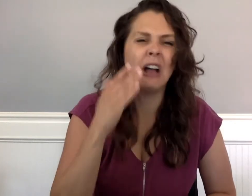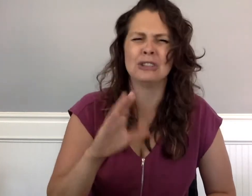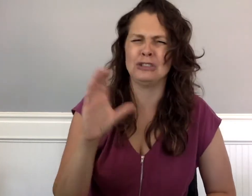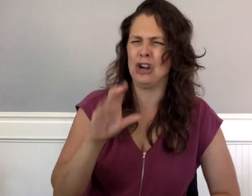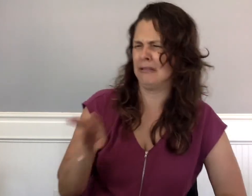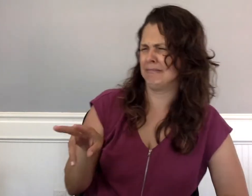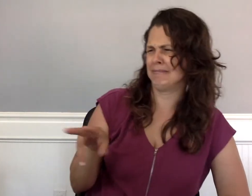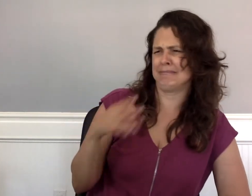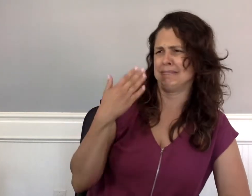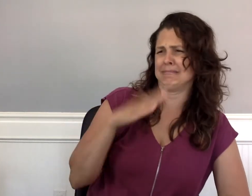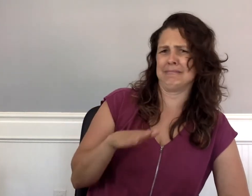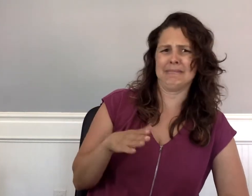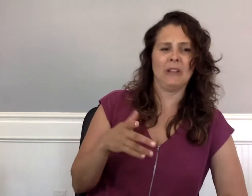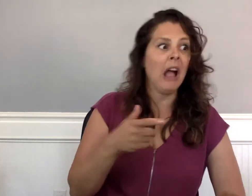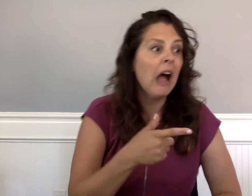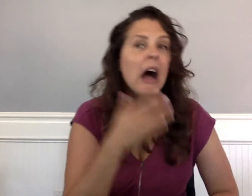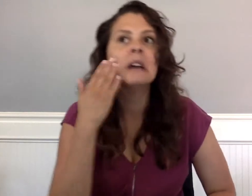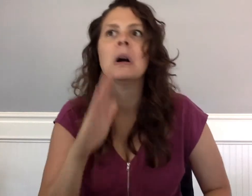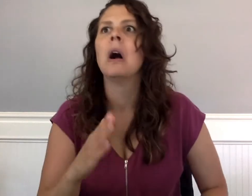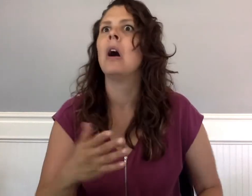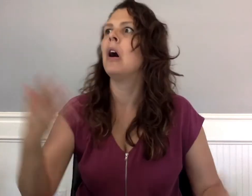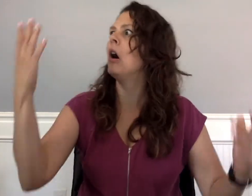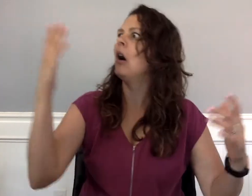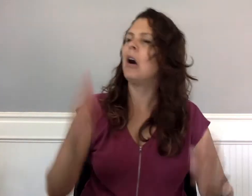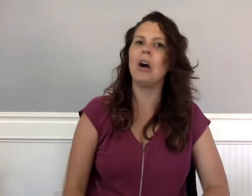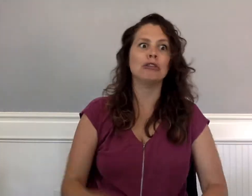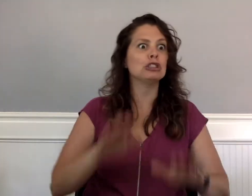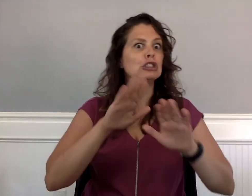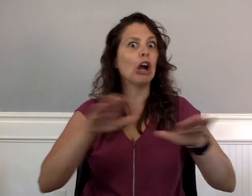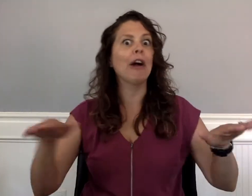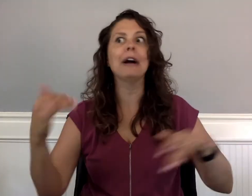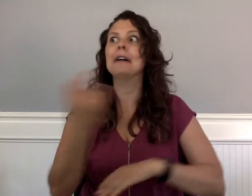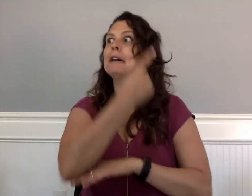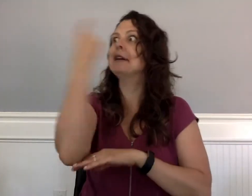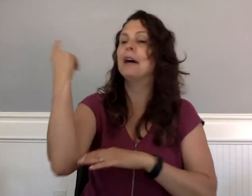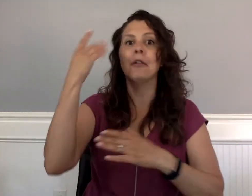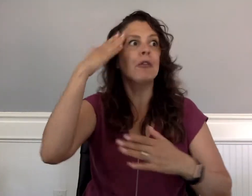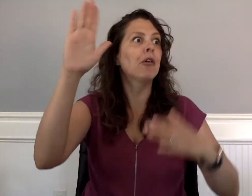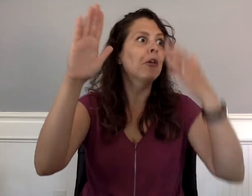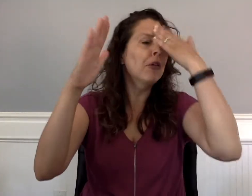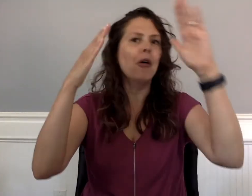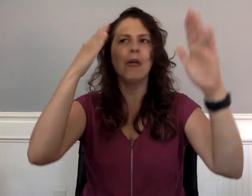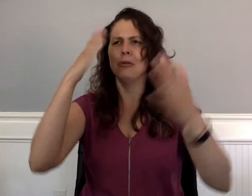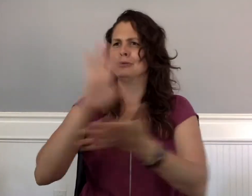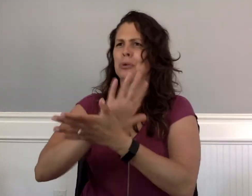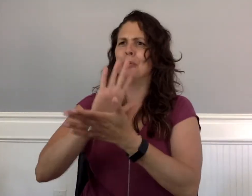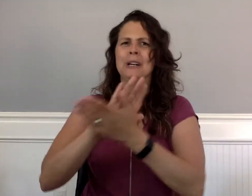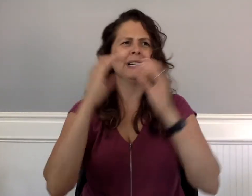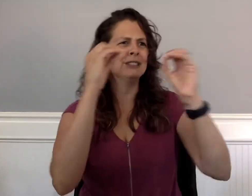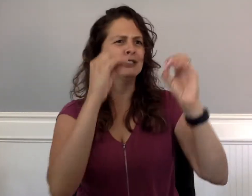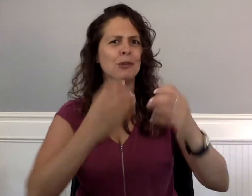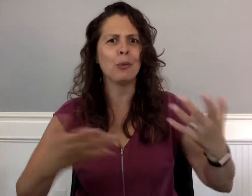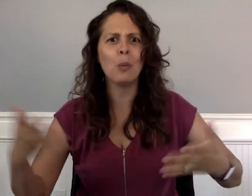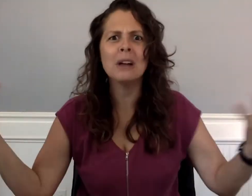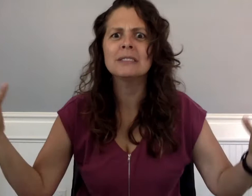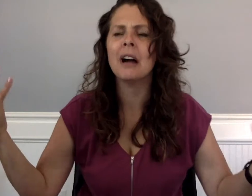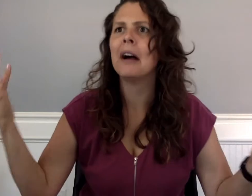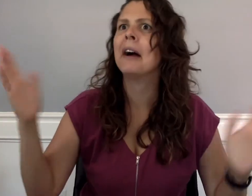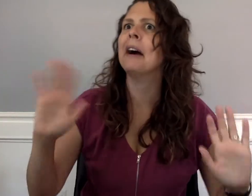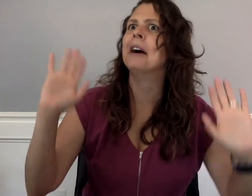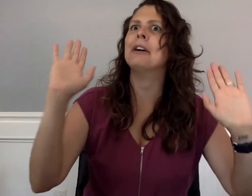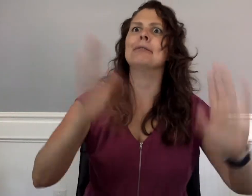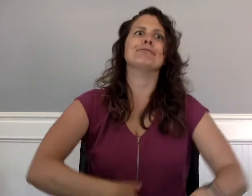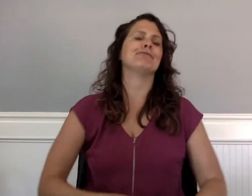Oliver shook his head at Charlie’s confused look.“What do they teach kids these days?”